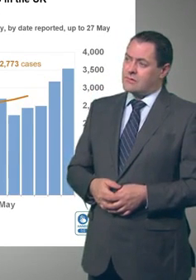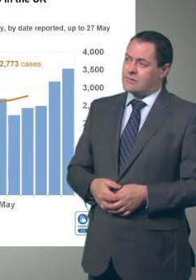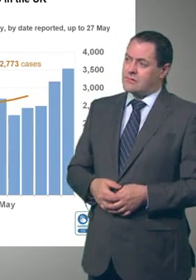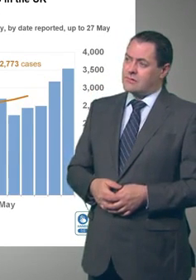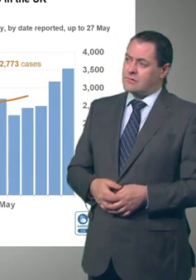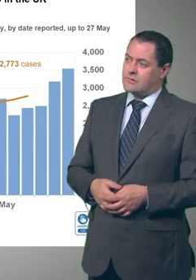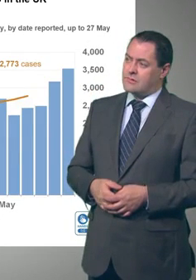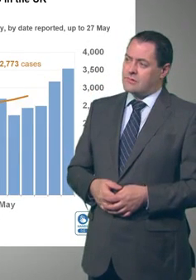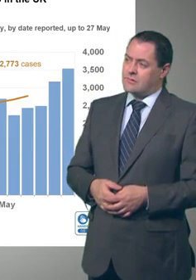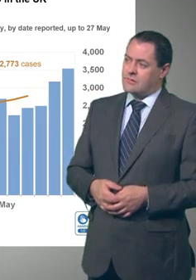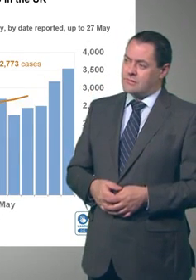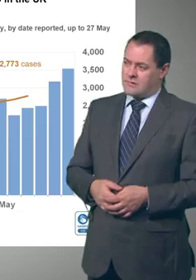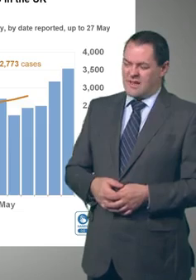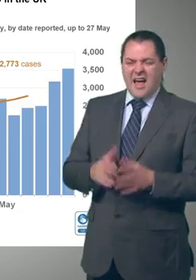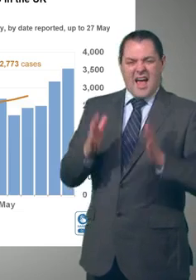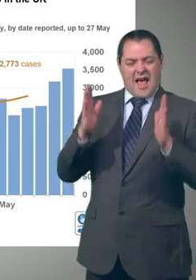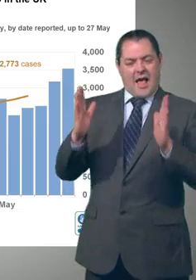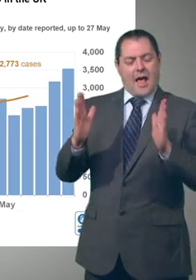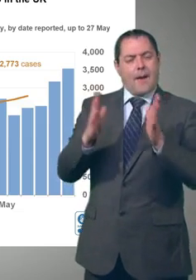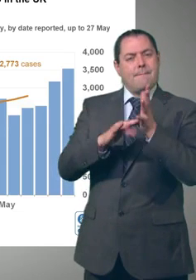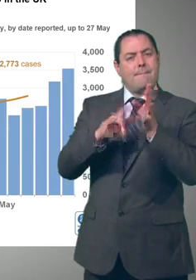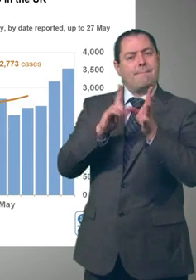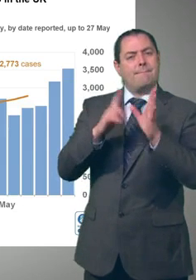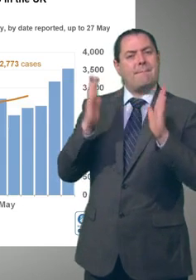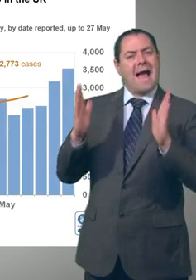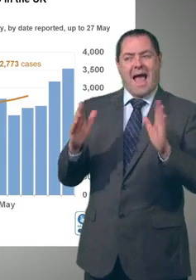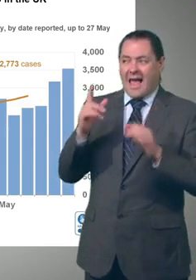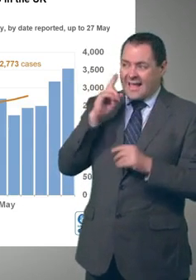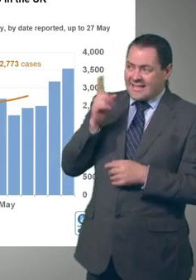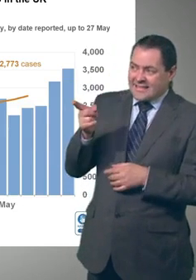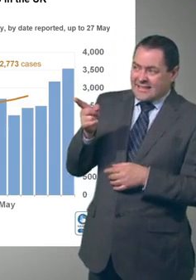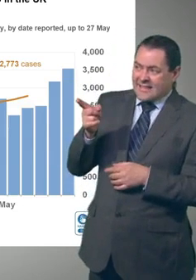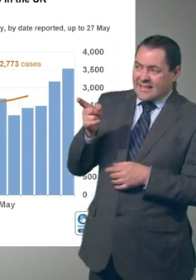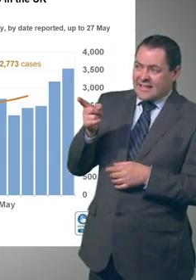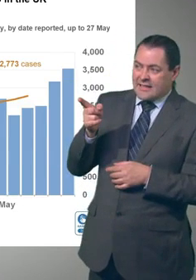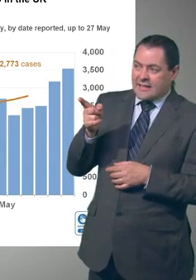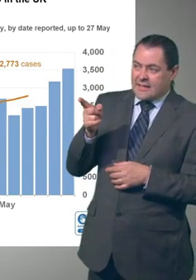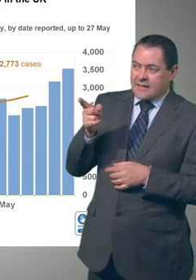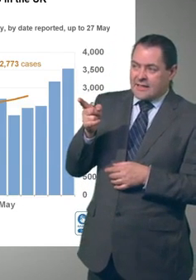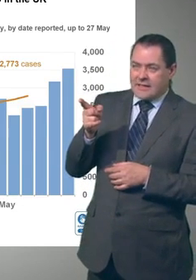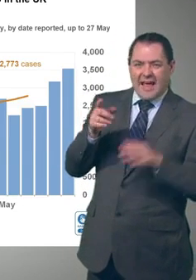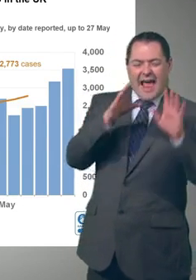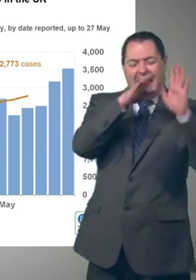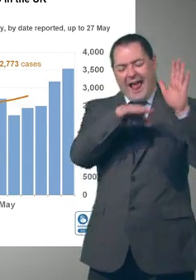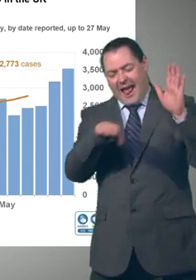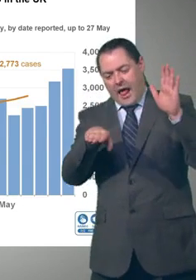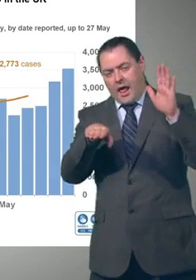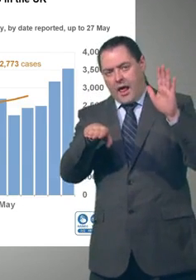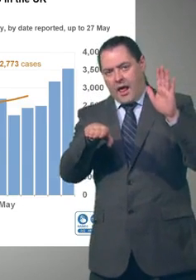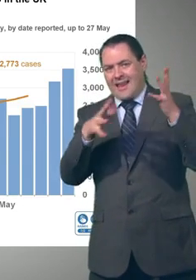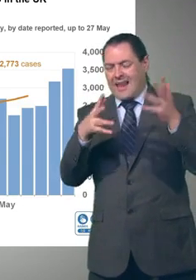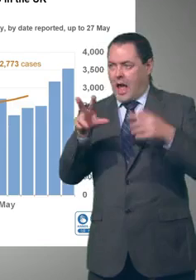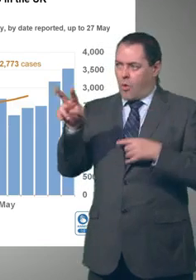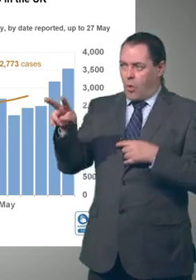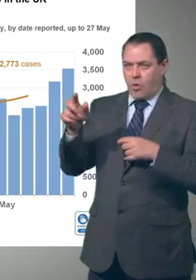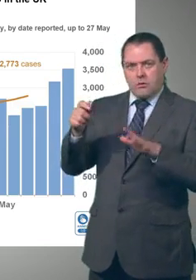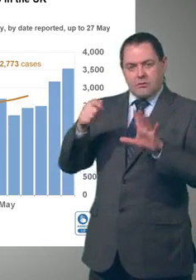look at the end of that tail end of the chart, what you can see here is is a suggestion of